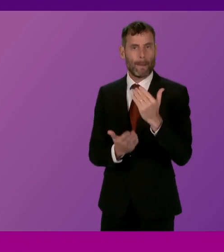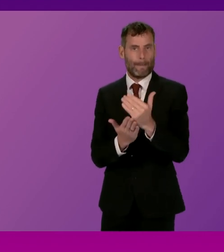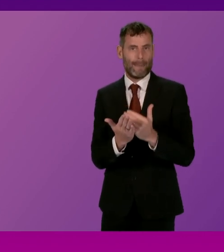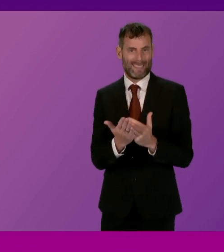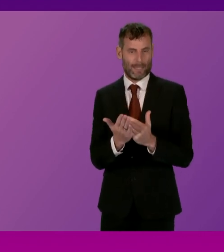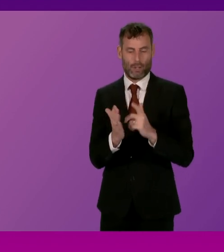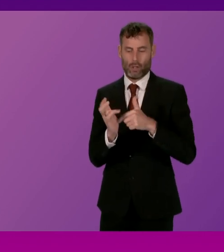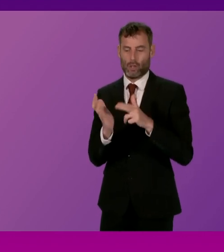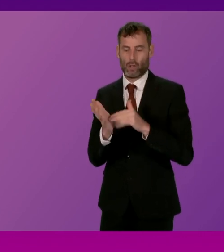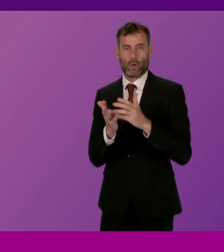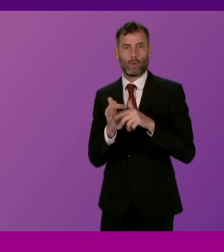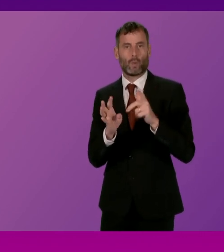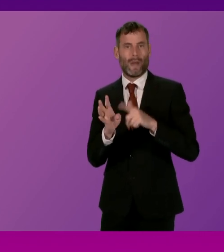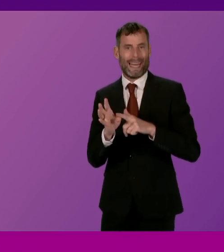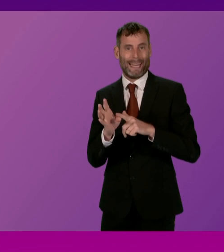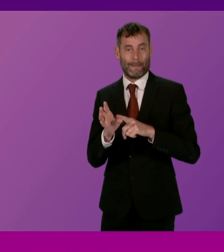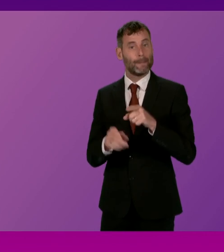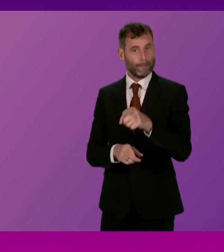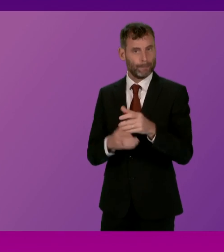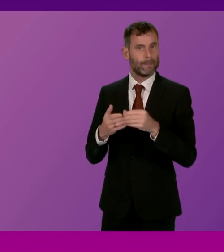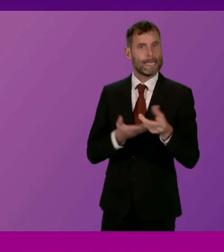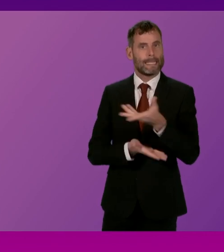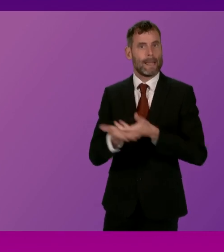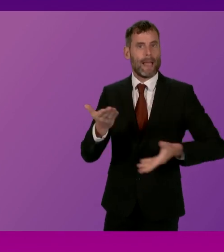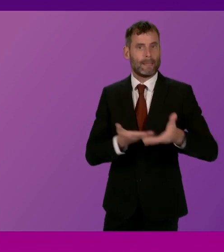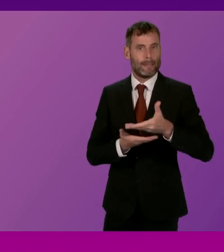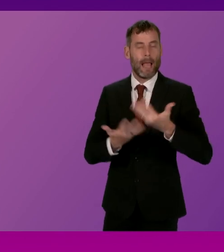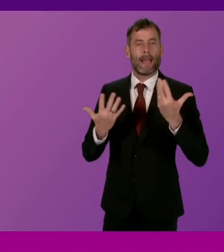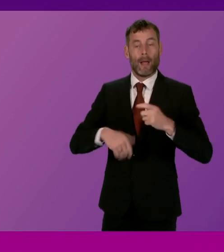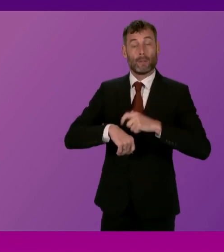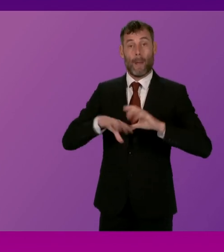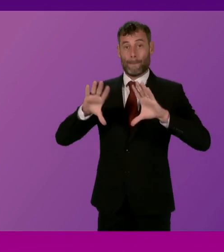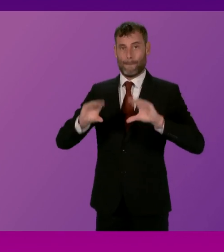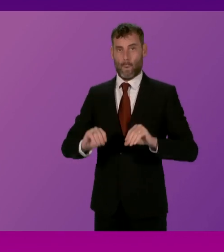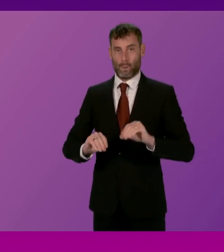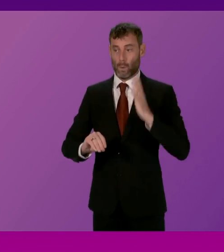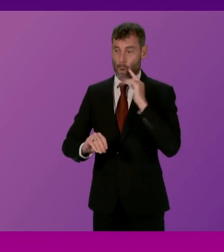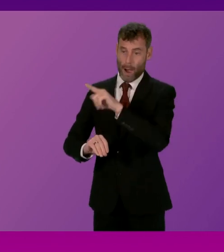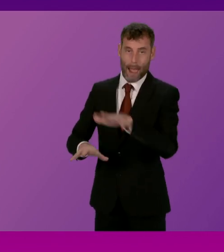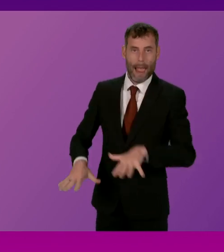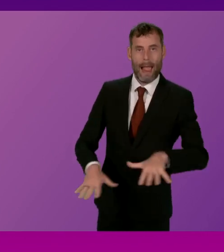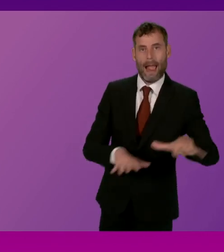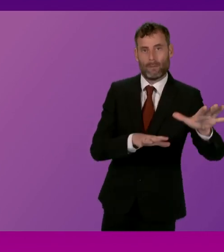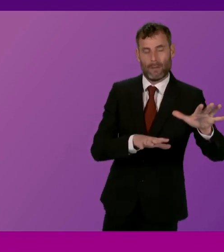There will be a short suspension to allow those leaving the chamber and the public gallery to do so before the debate begins.